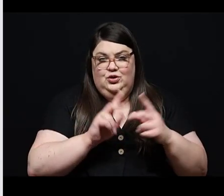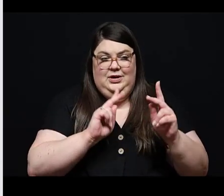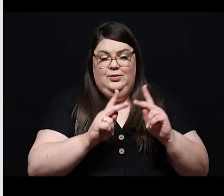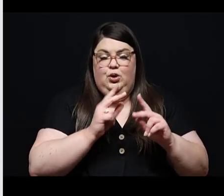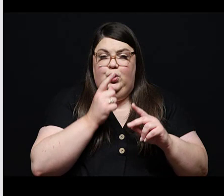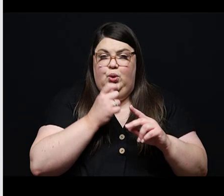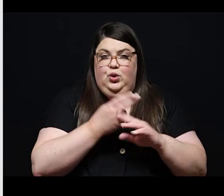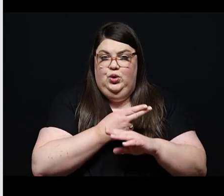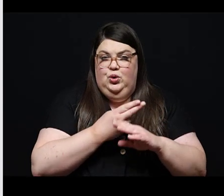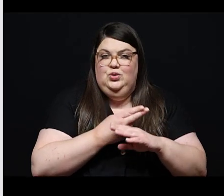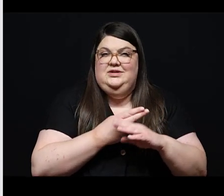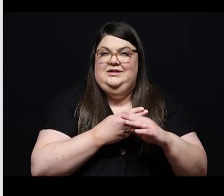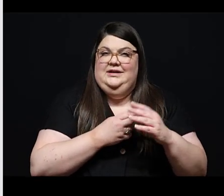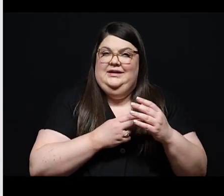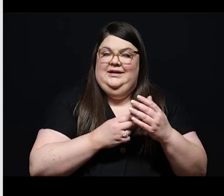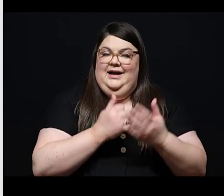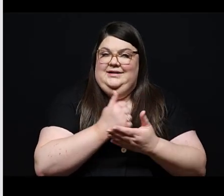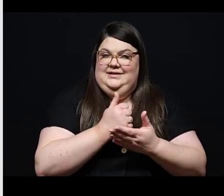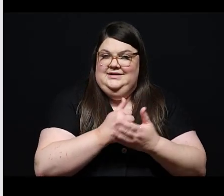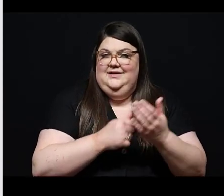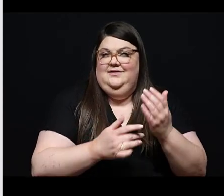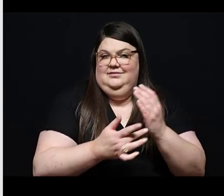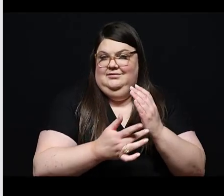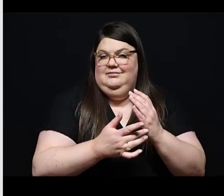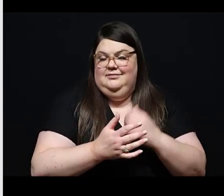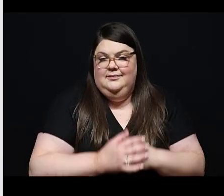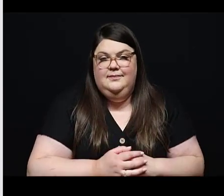To assign alt-text, select the image you want to assign,